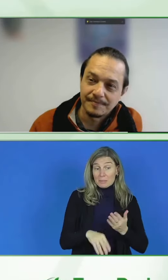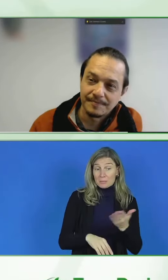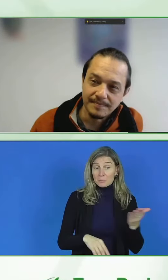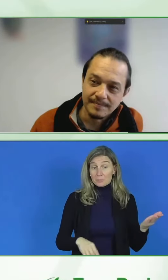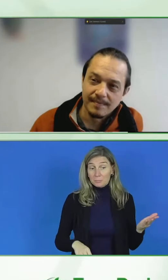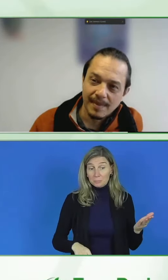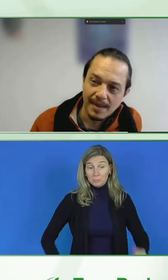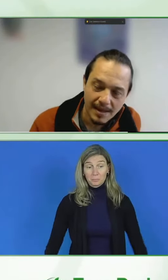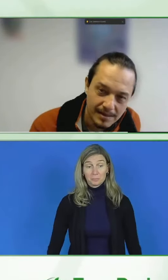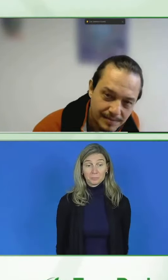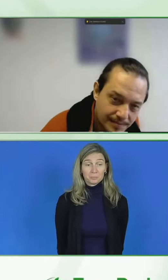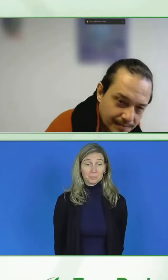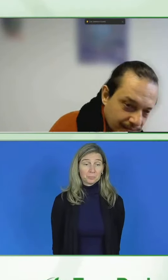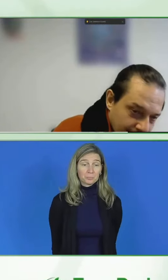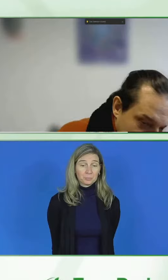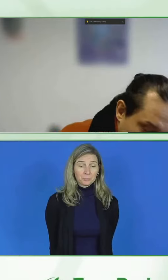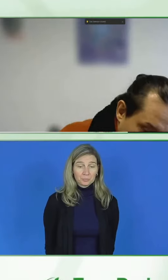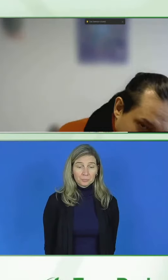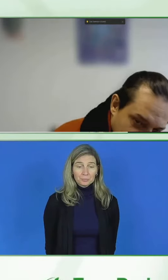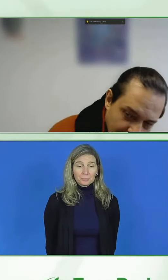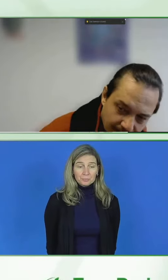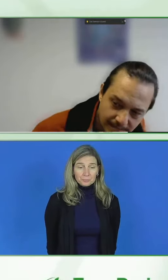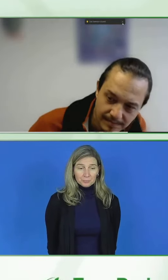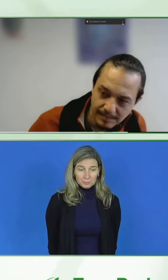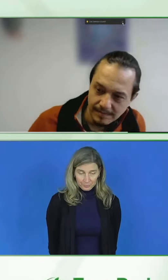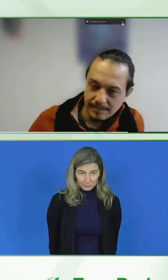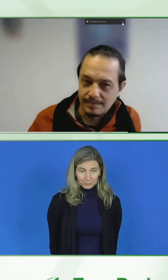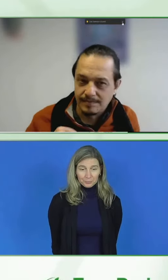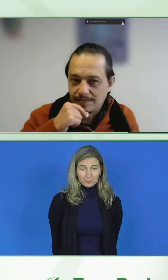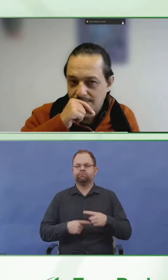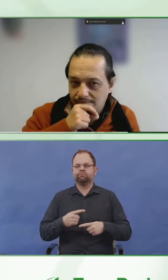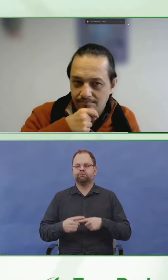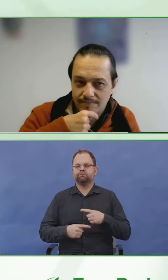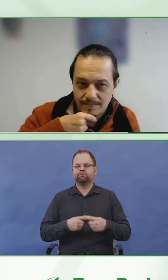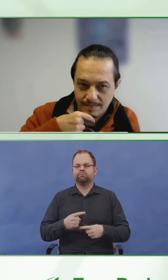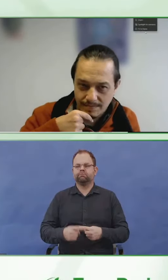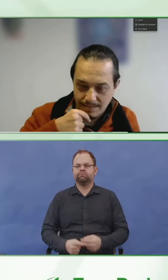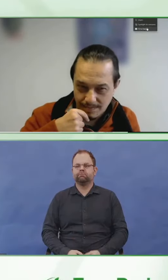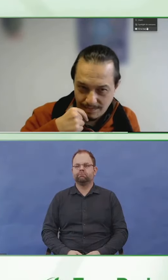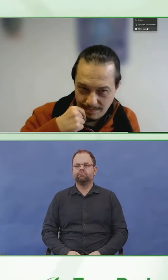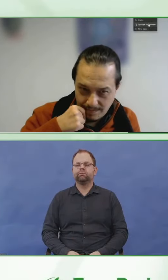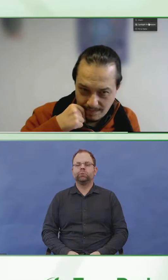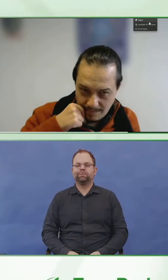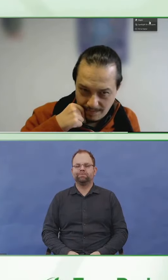Thank you for that. I think you are right. I like, if you like what I hear you saying is that the systems are